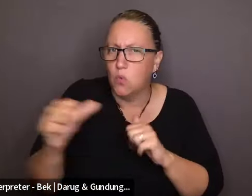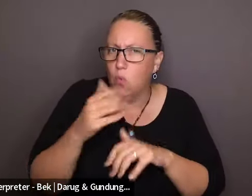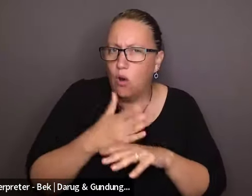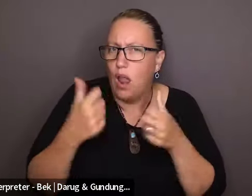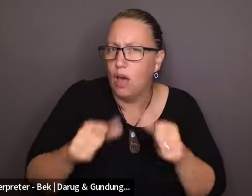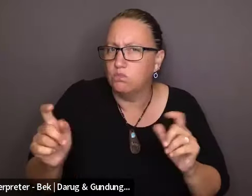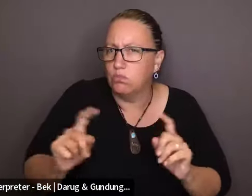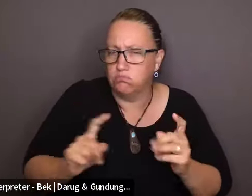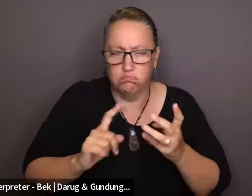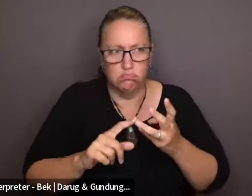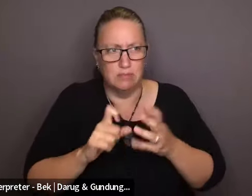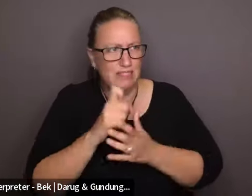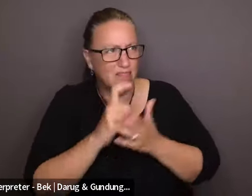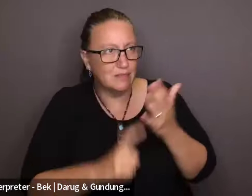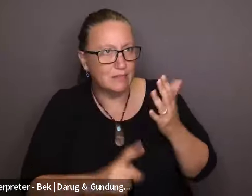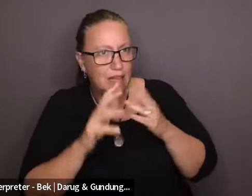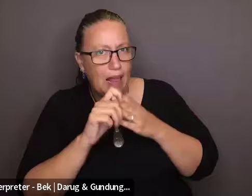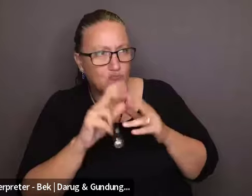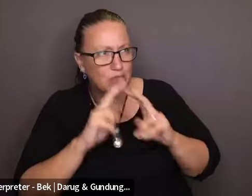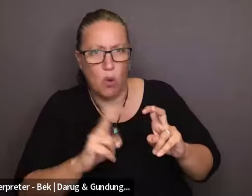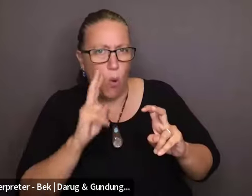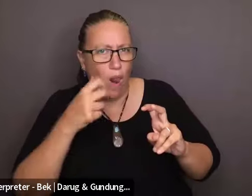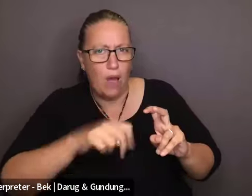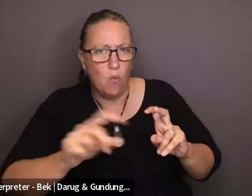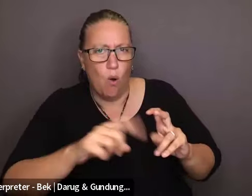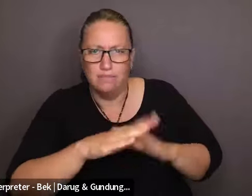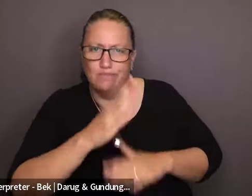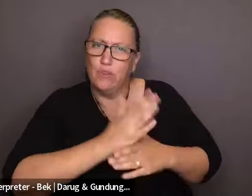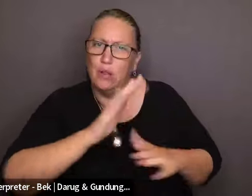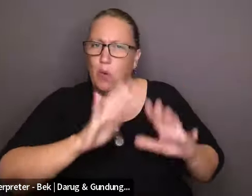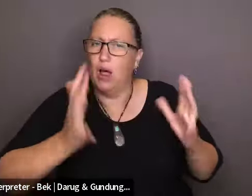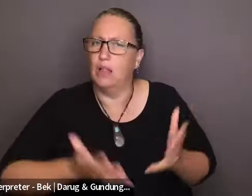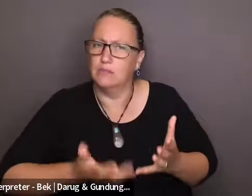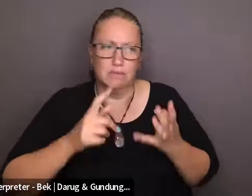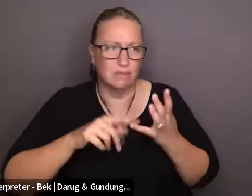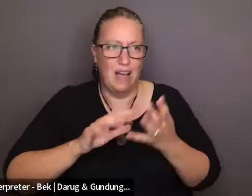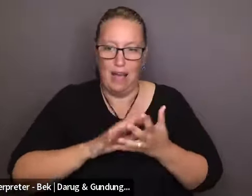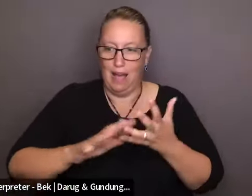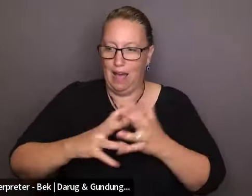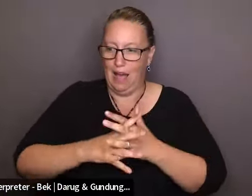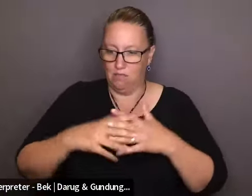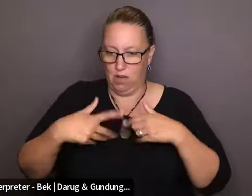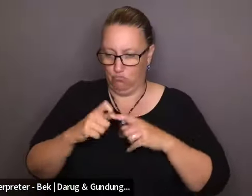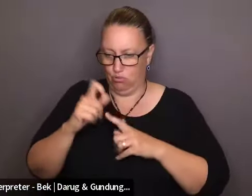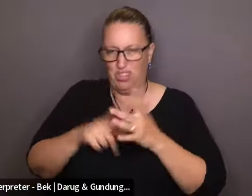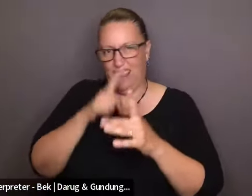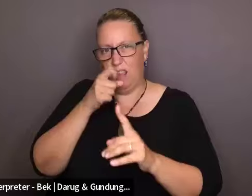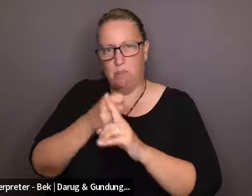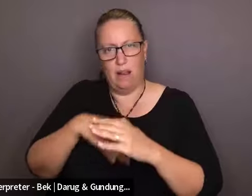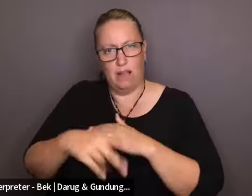received about what strong applications look like, how partnerships should work